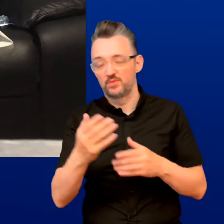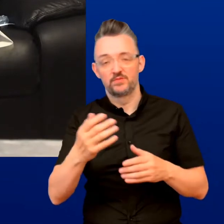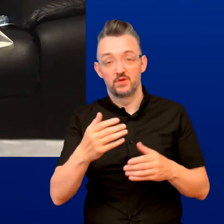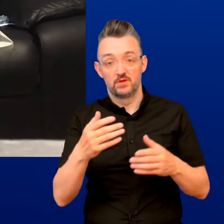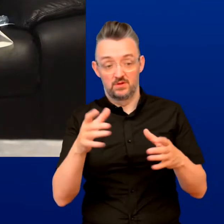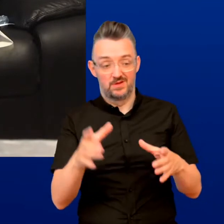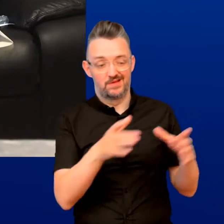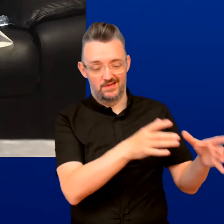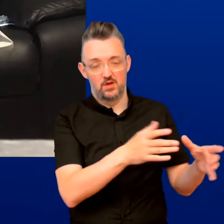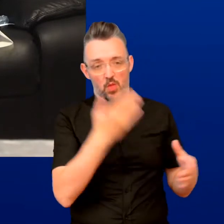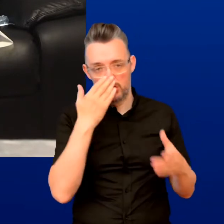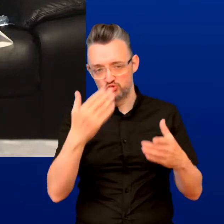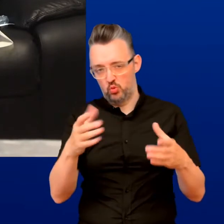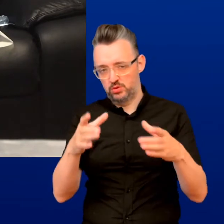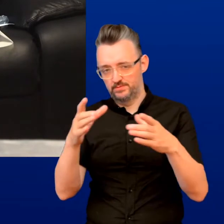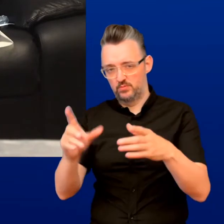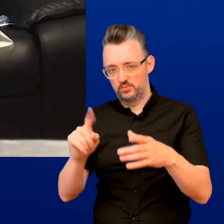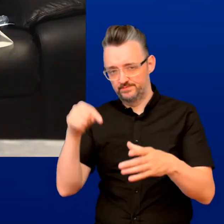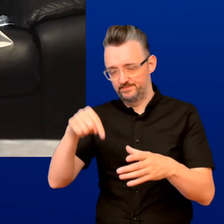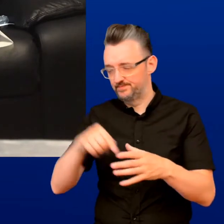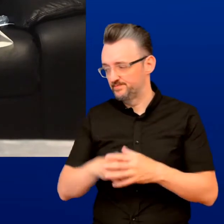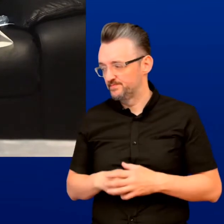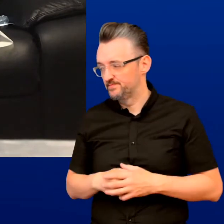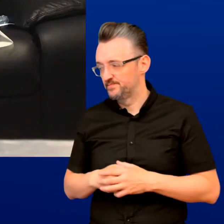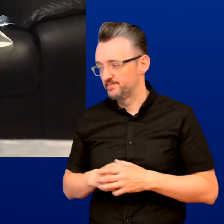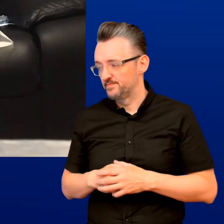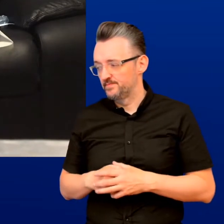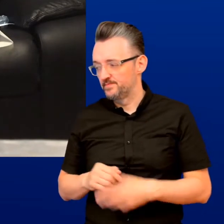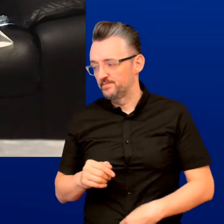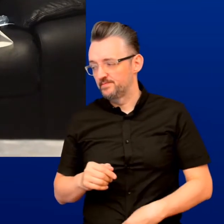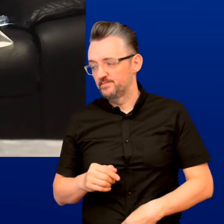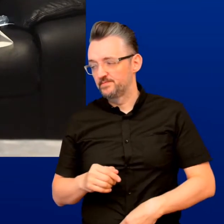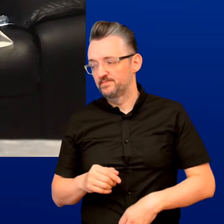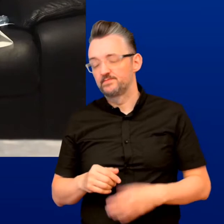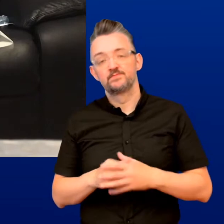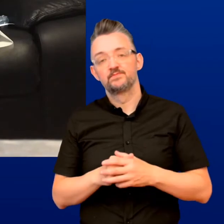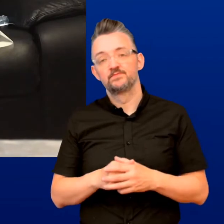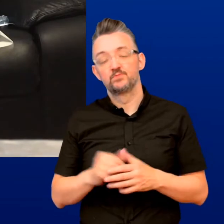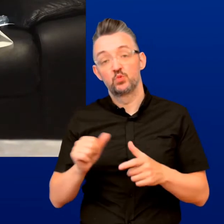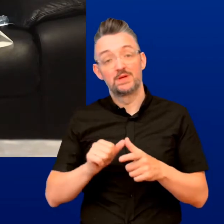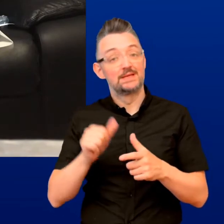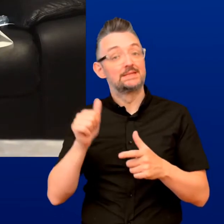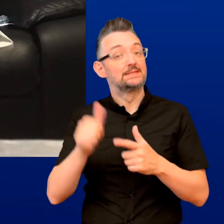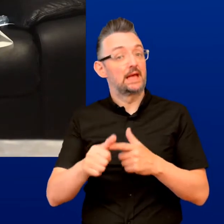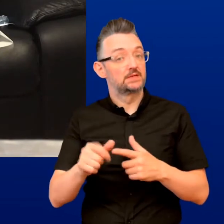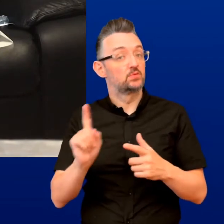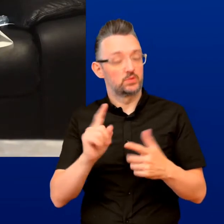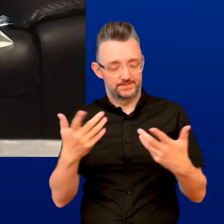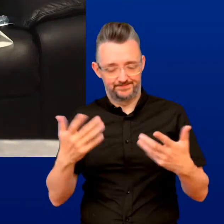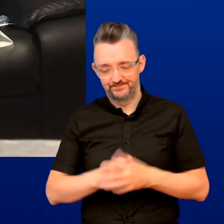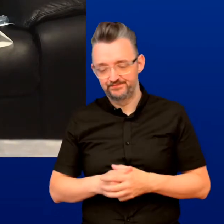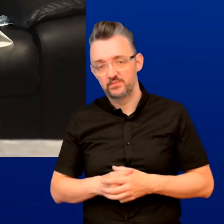and I will show you what i've done. The next stage would be to paint